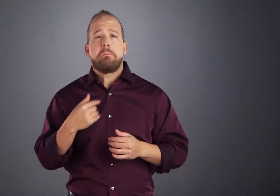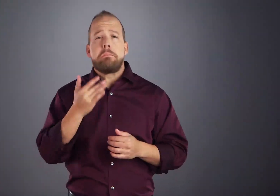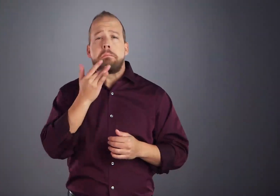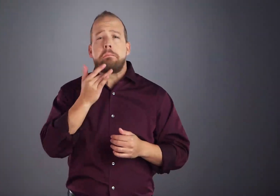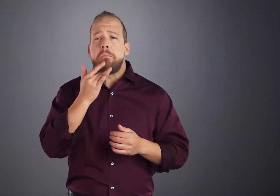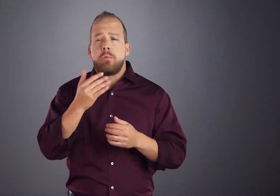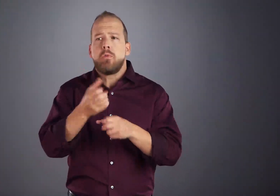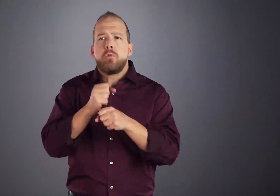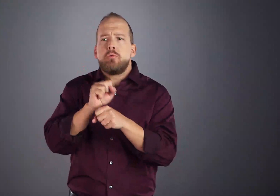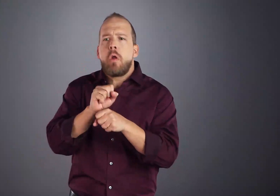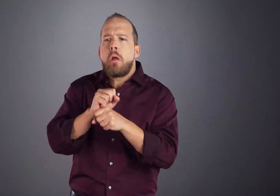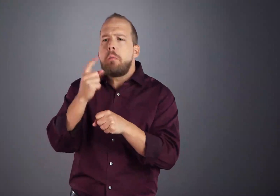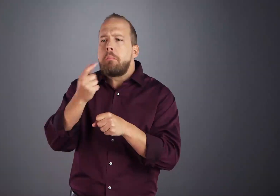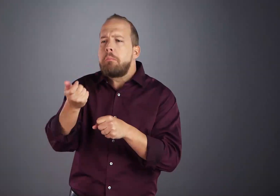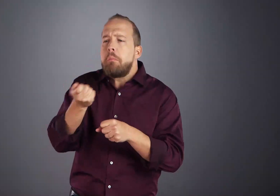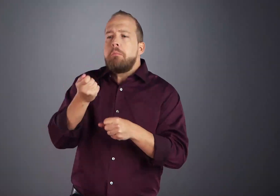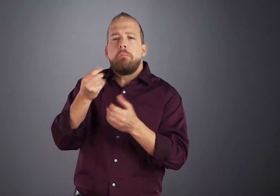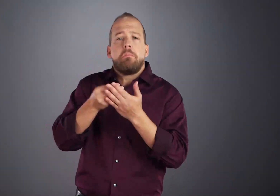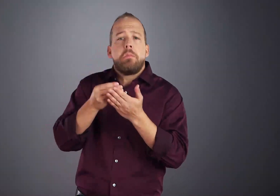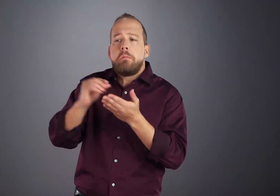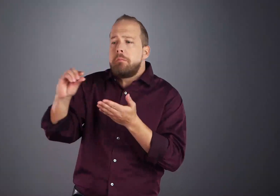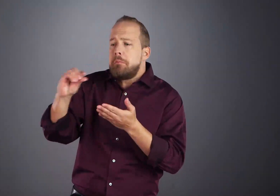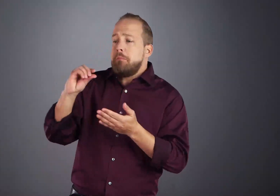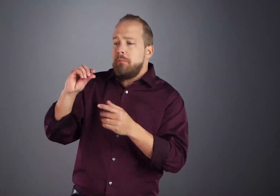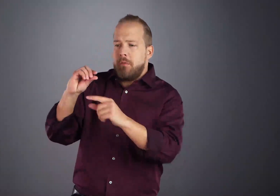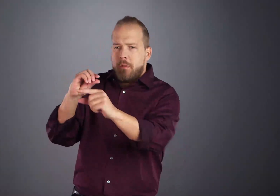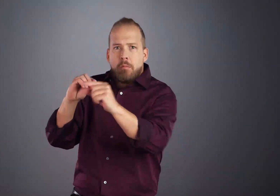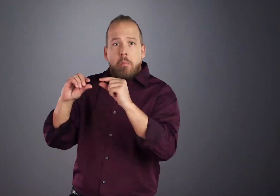at the bars and delicatessens.